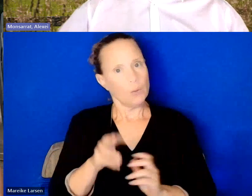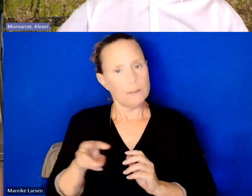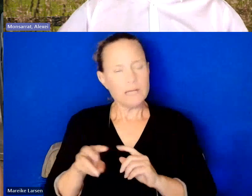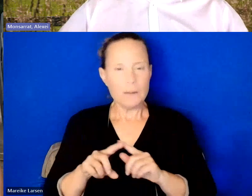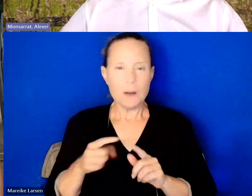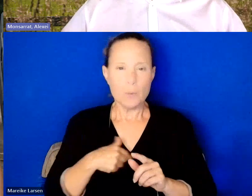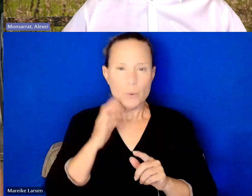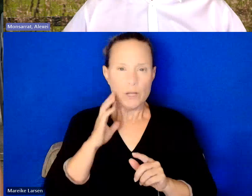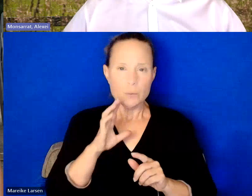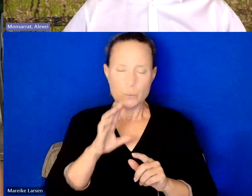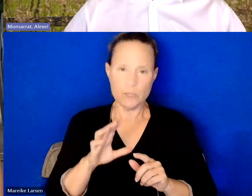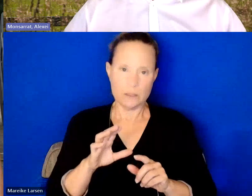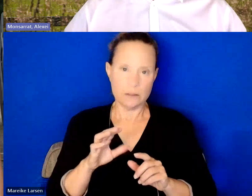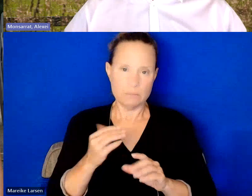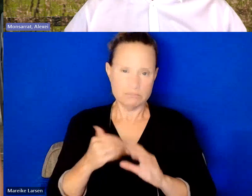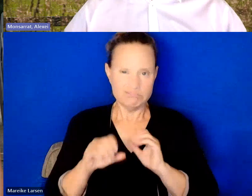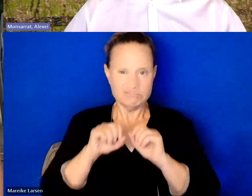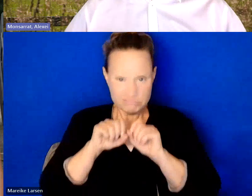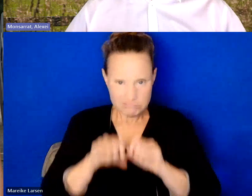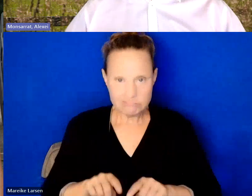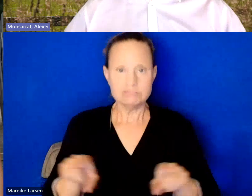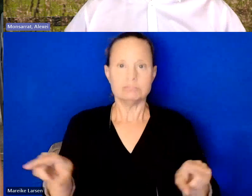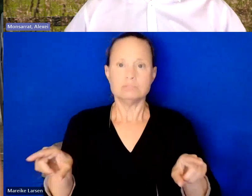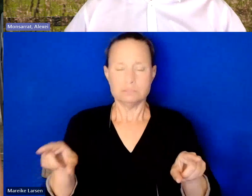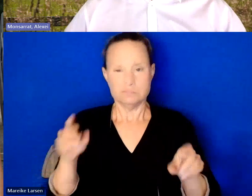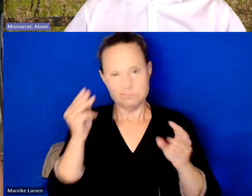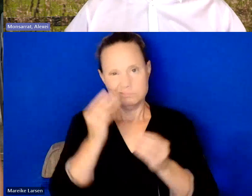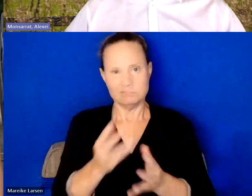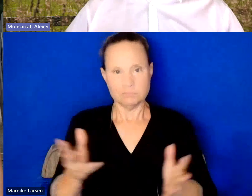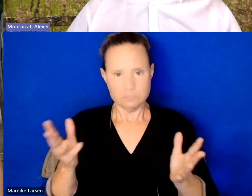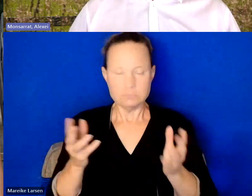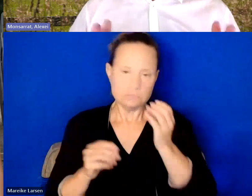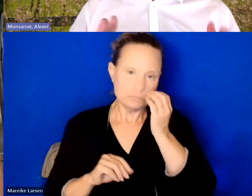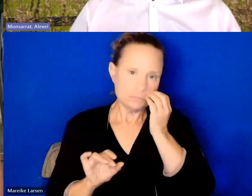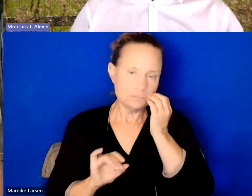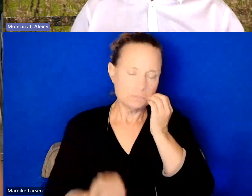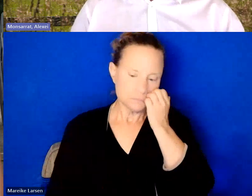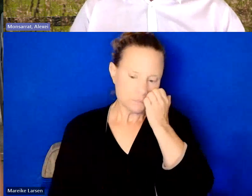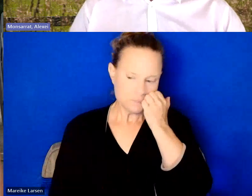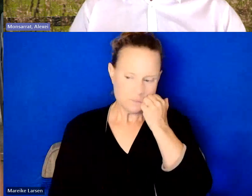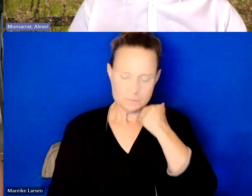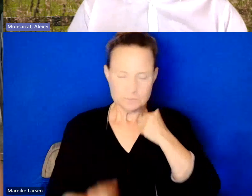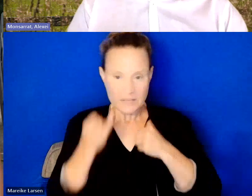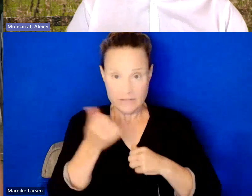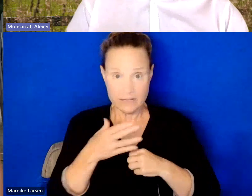But we will do our level best to make sure we're sending out proactively information as we anything changes.